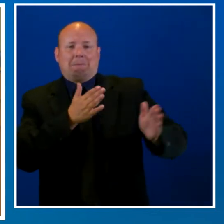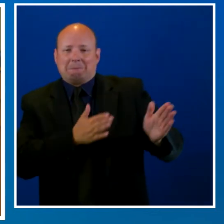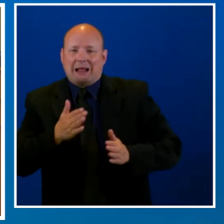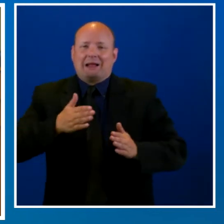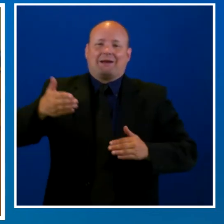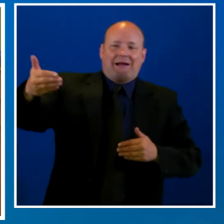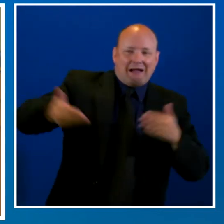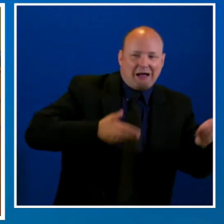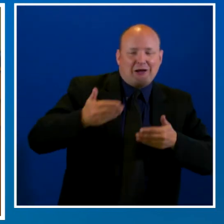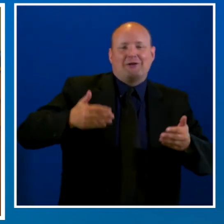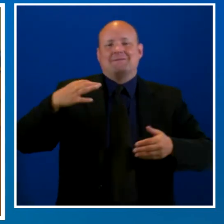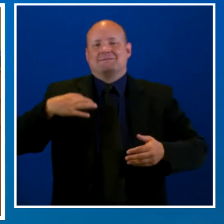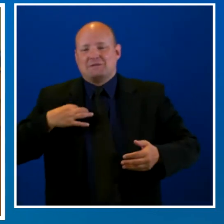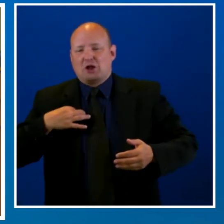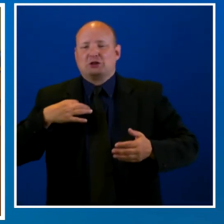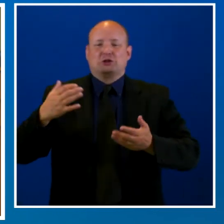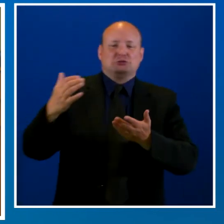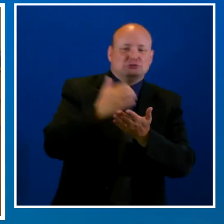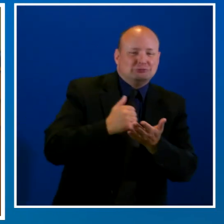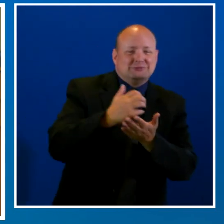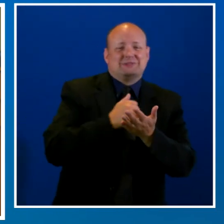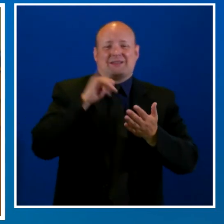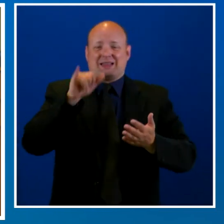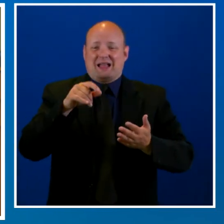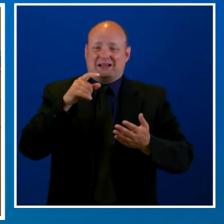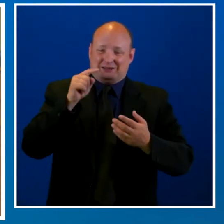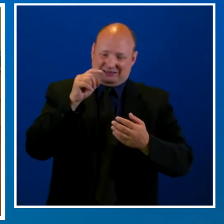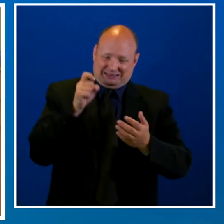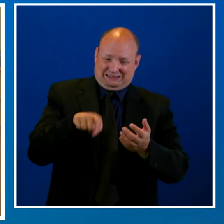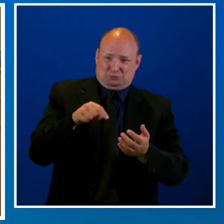fundraising that is needed to support these large scale